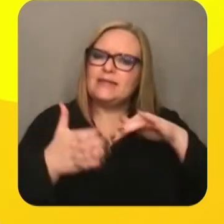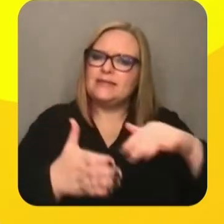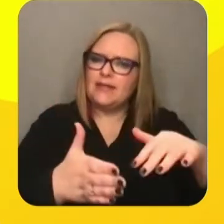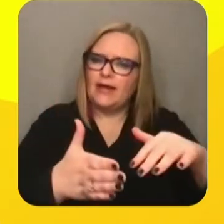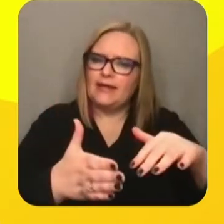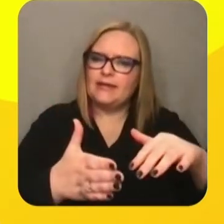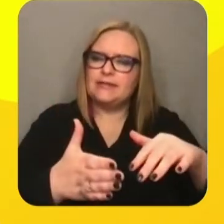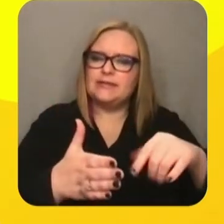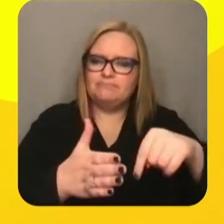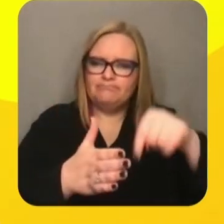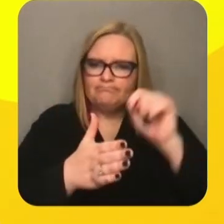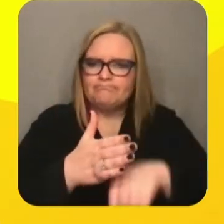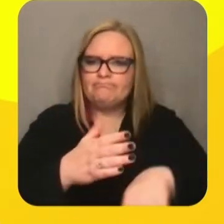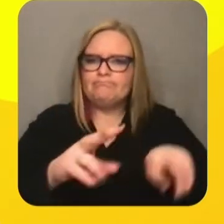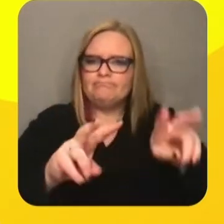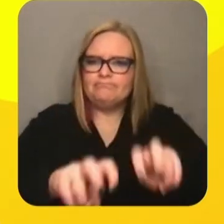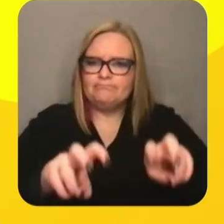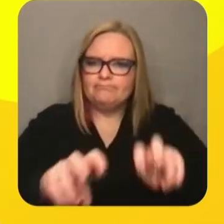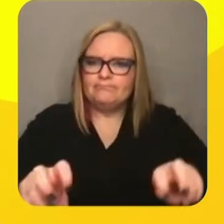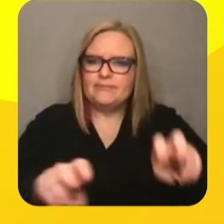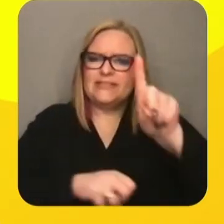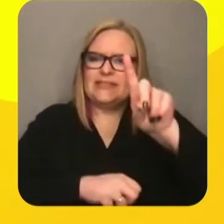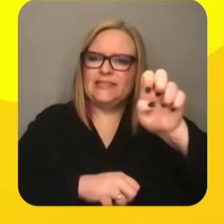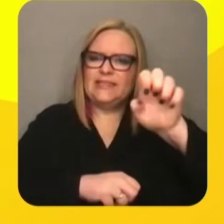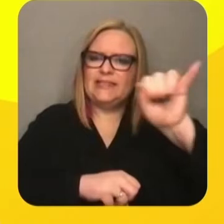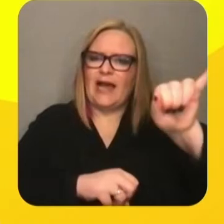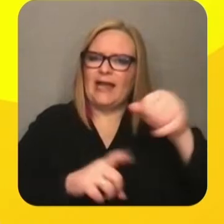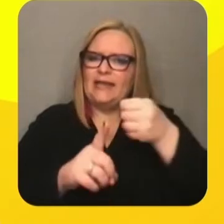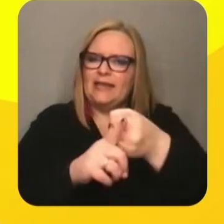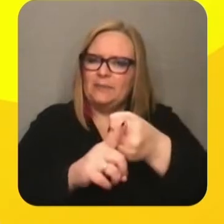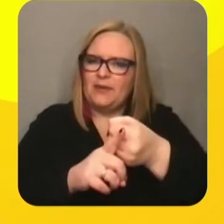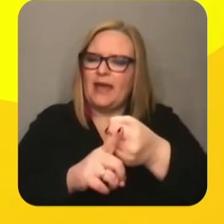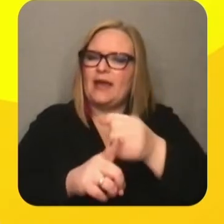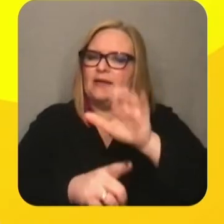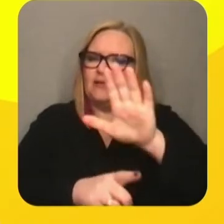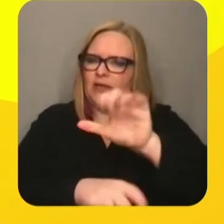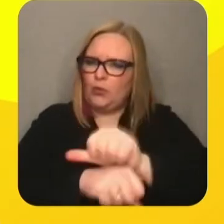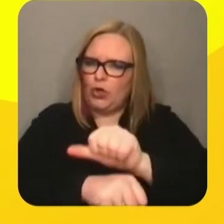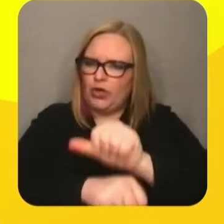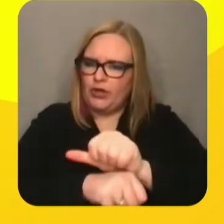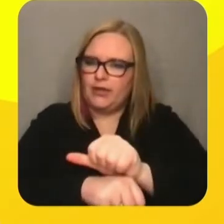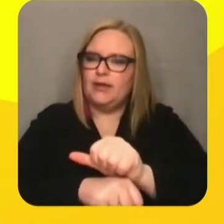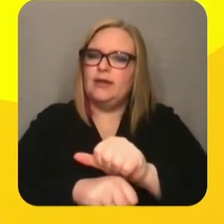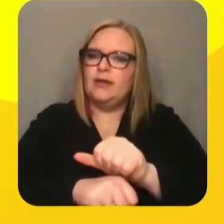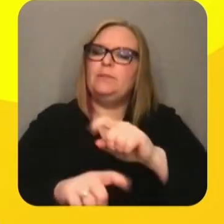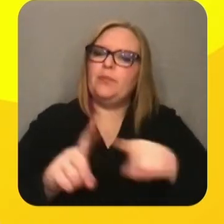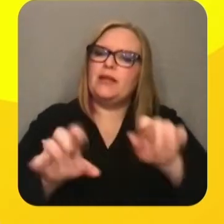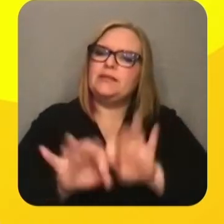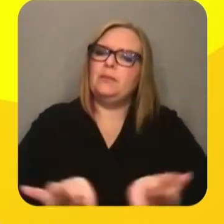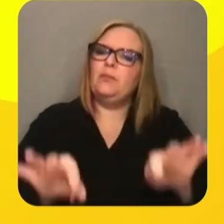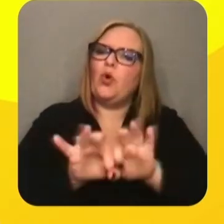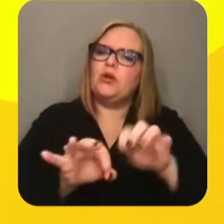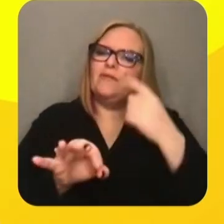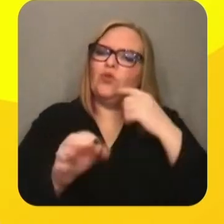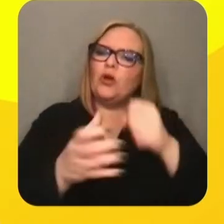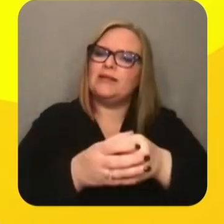on the impact of DEI in the workplace, but I also think it's just critical to expanding overall long-term business opportunity.